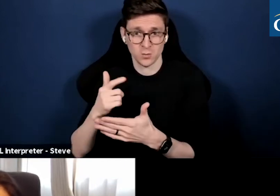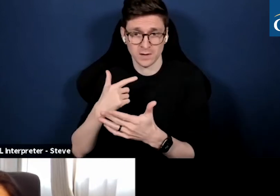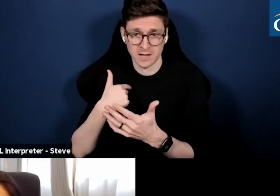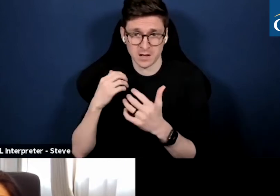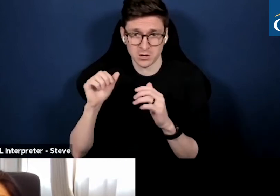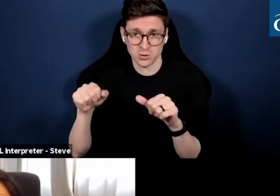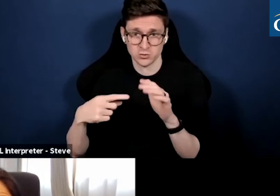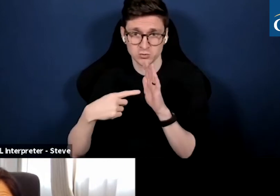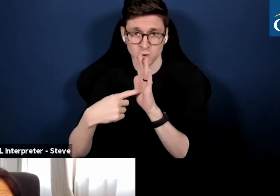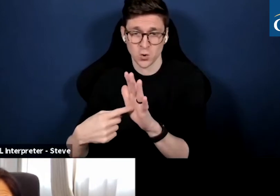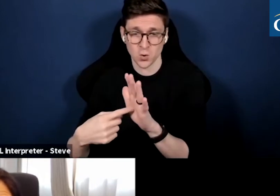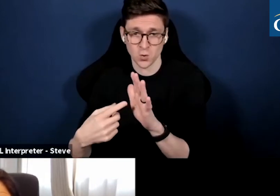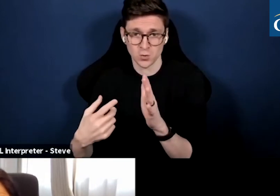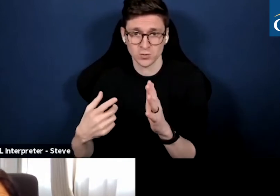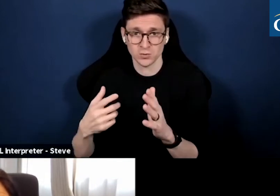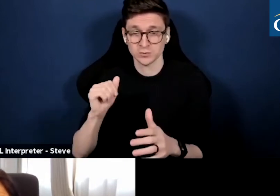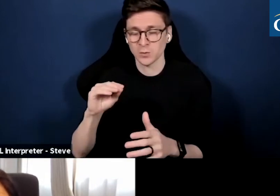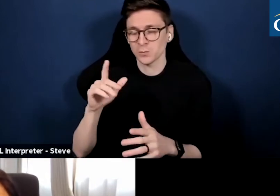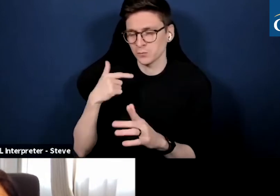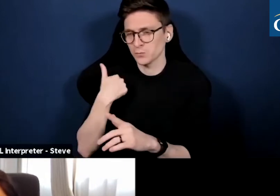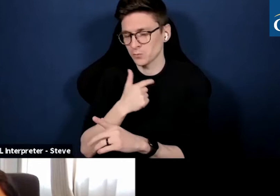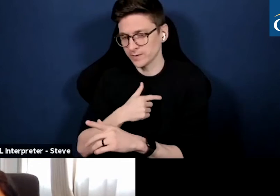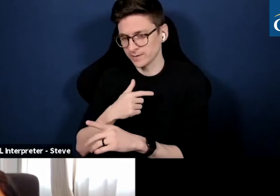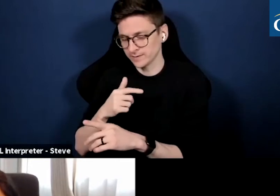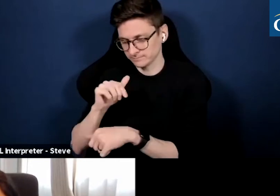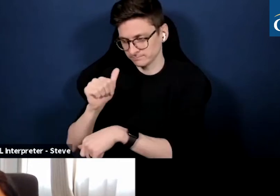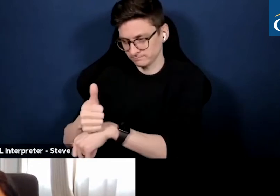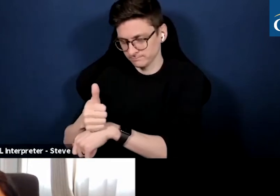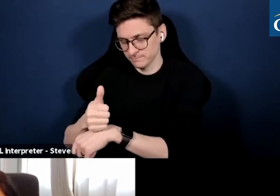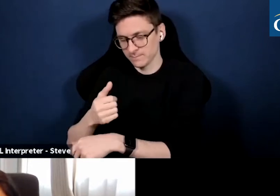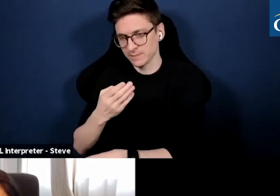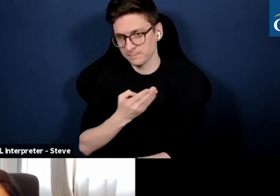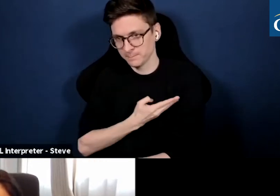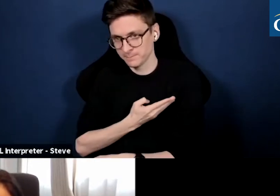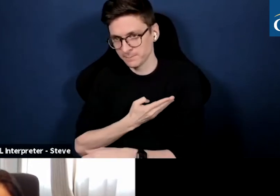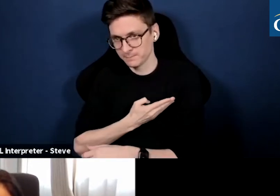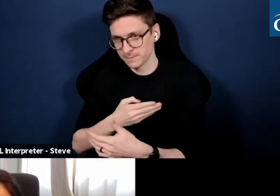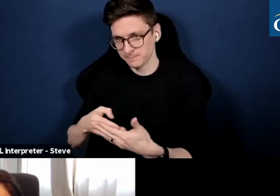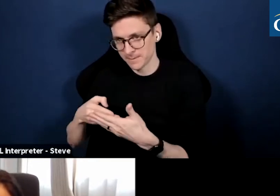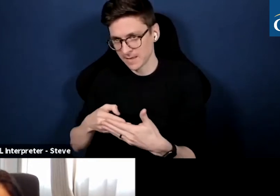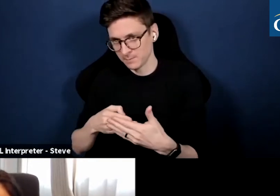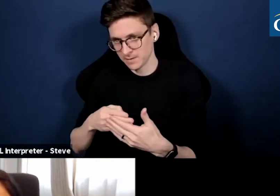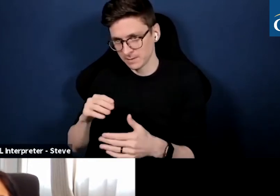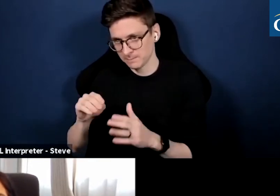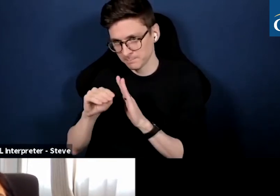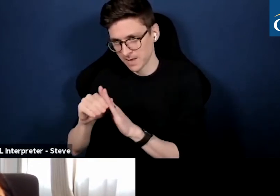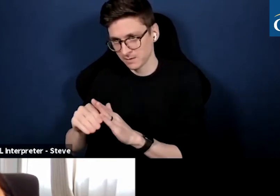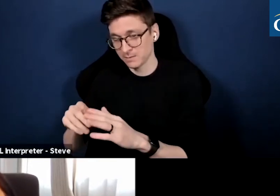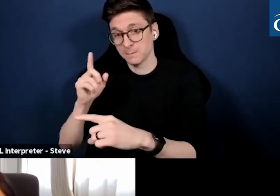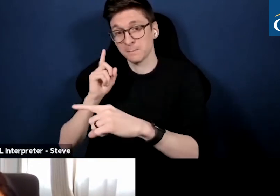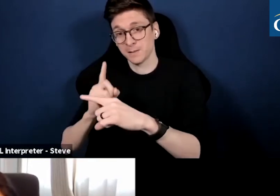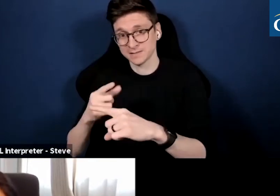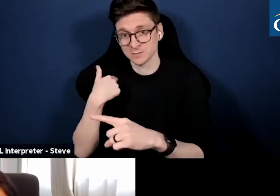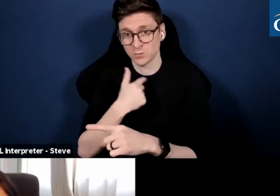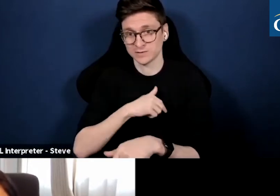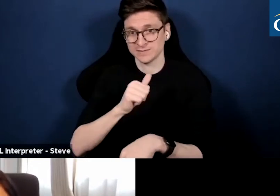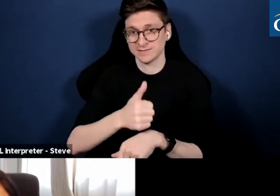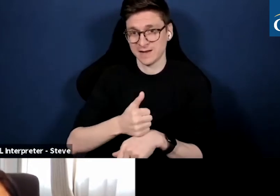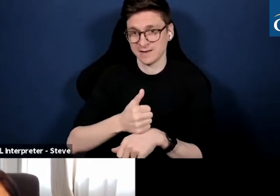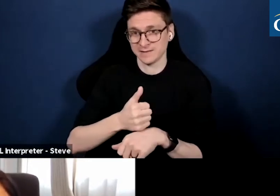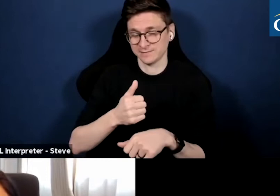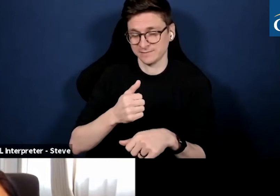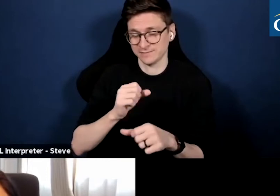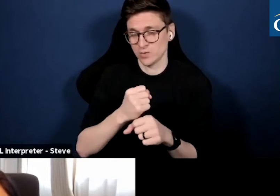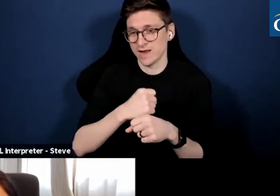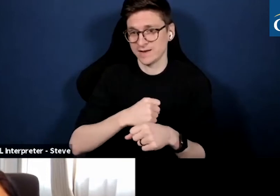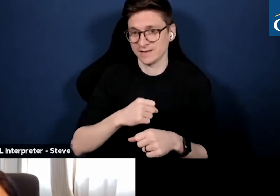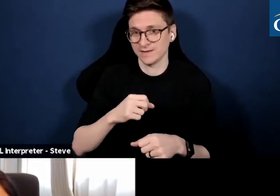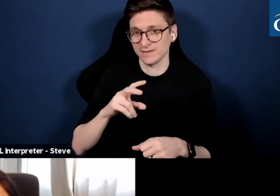from making the baby model we are also making um virtual assistant models that can use their hands